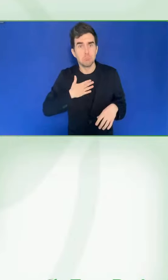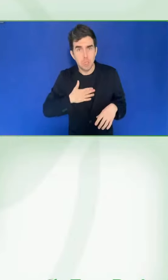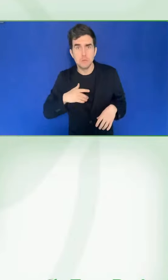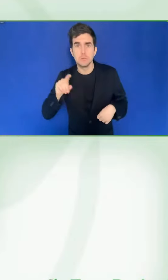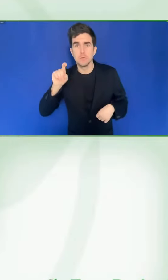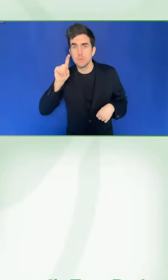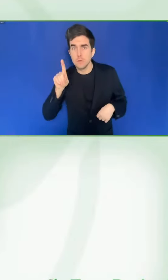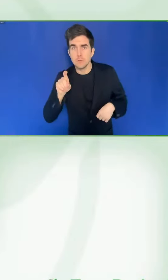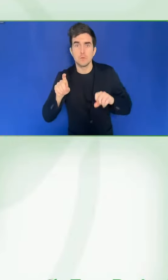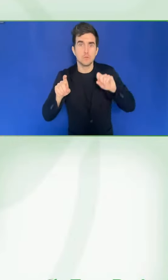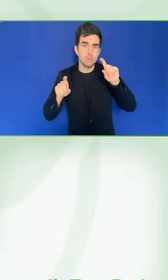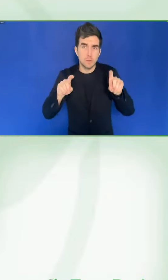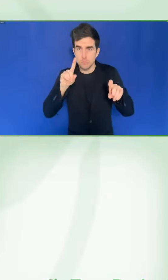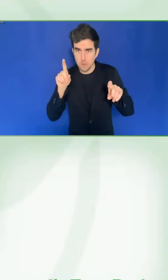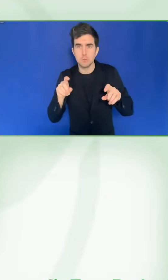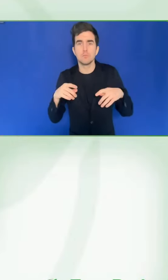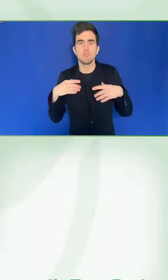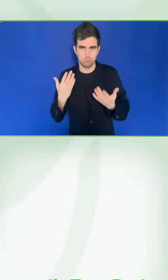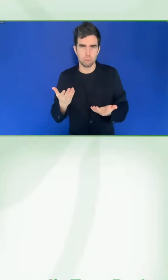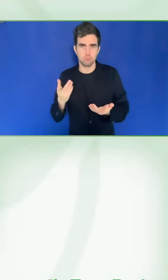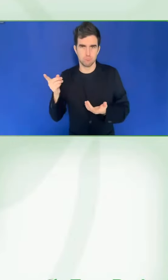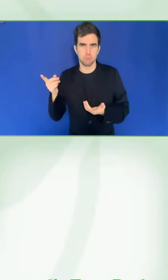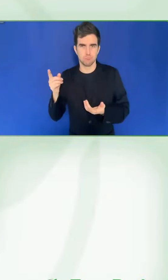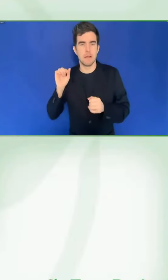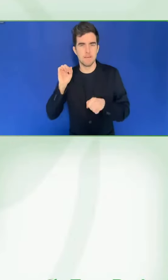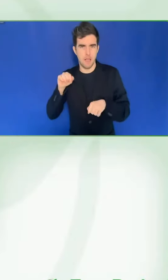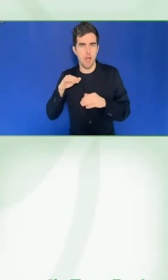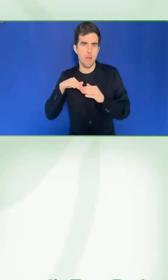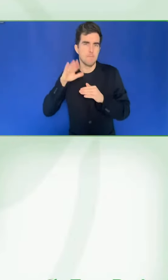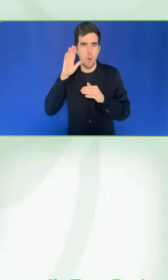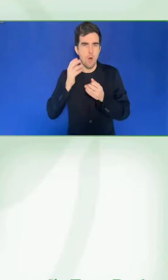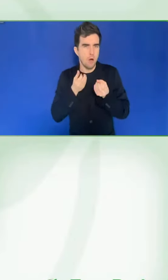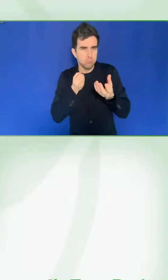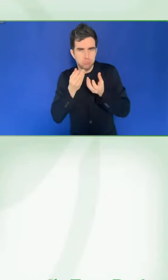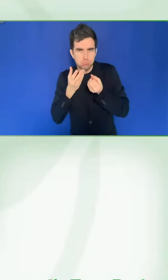And apply filtering.